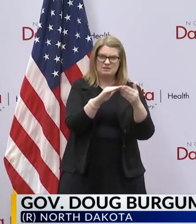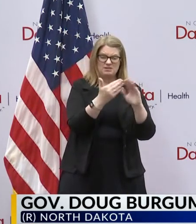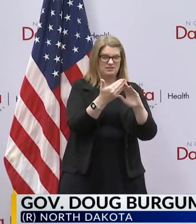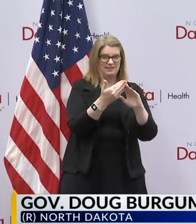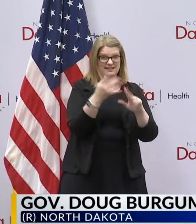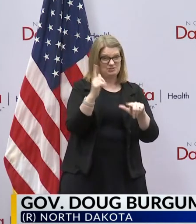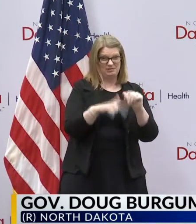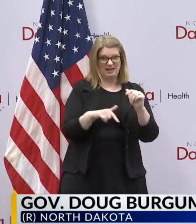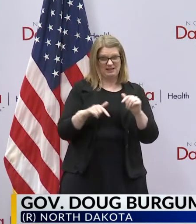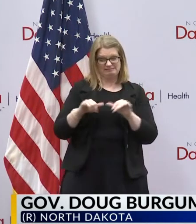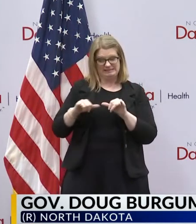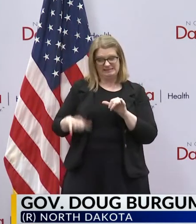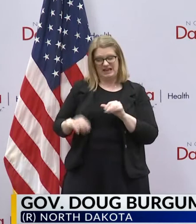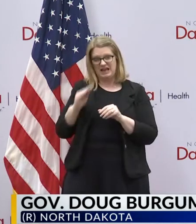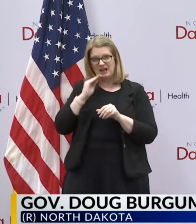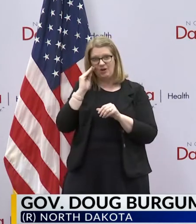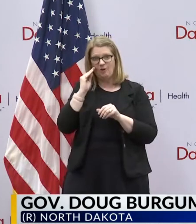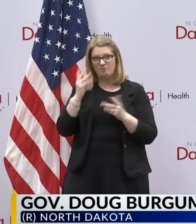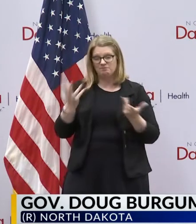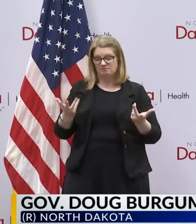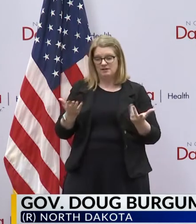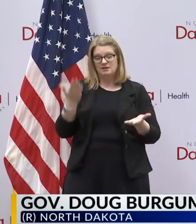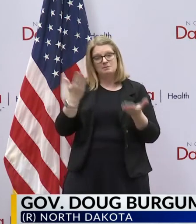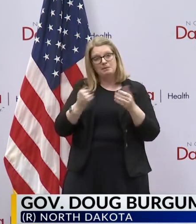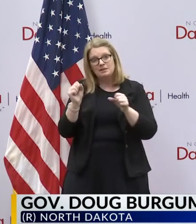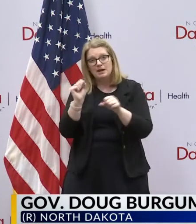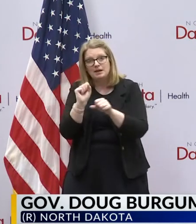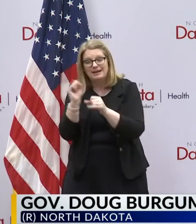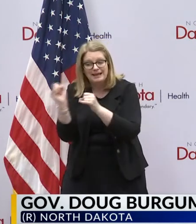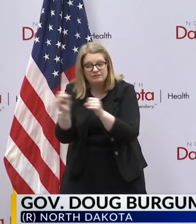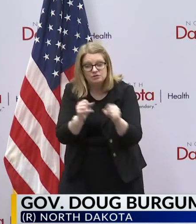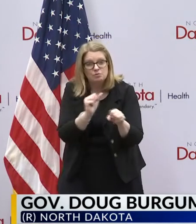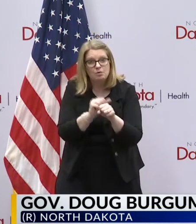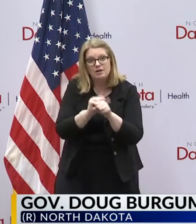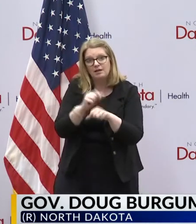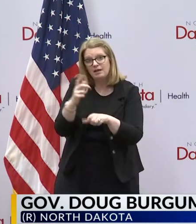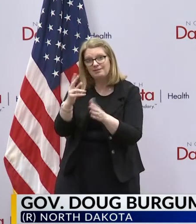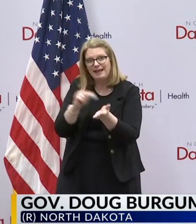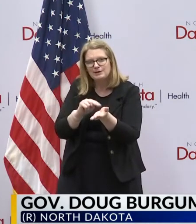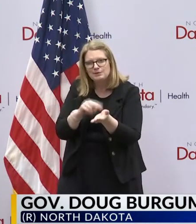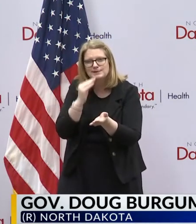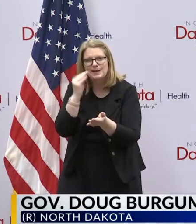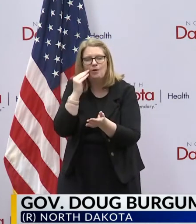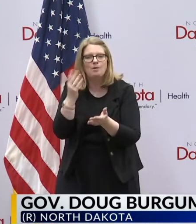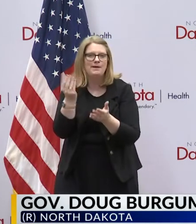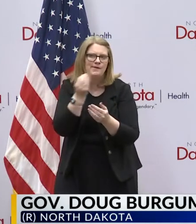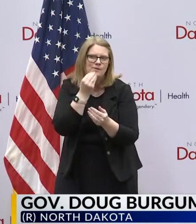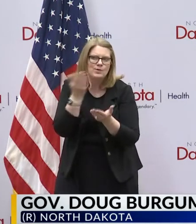THE IMPORTANT JOBS IN OUR COMMUNITY, WHERE YOU CAN'T WORK FROM HOME, AND WHETHER THAT'S INDIVIDUALS THAT ARE WORKING IN